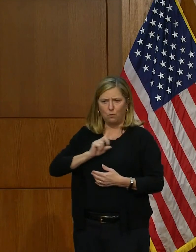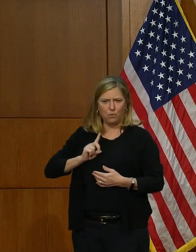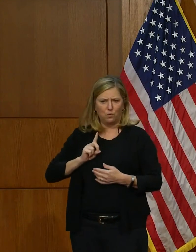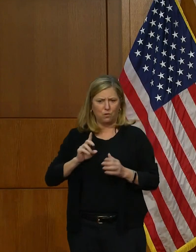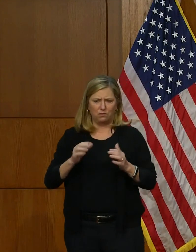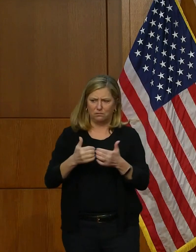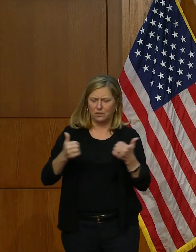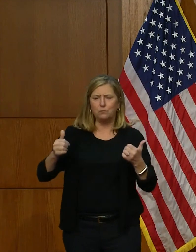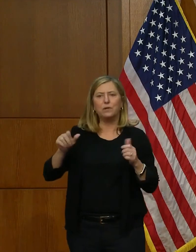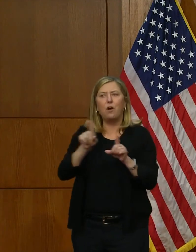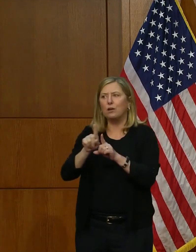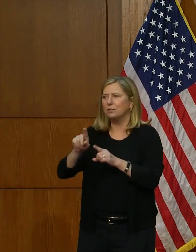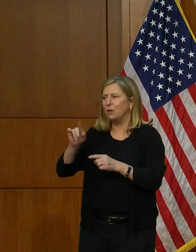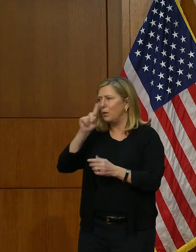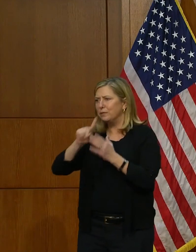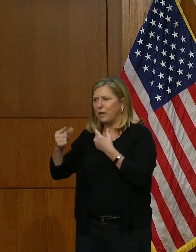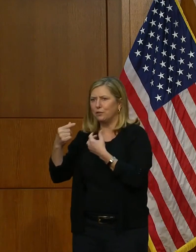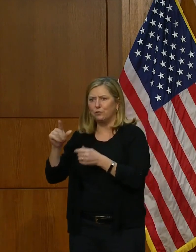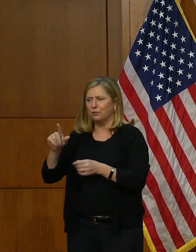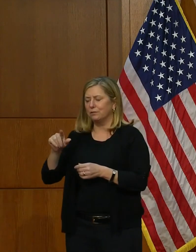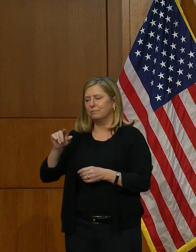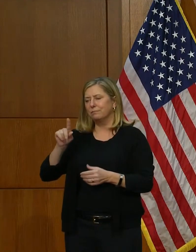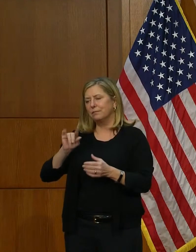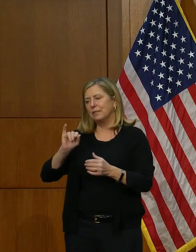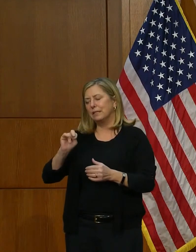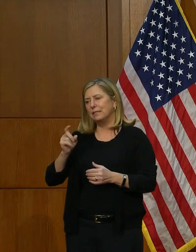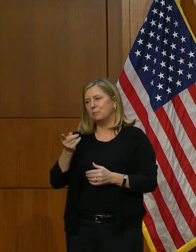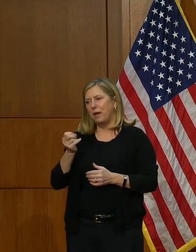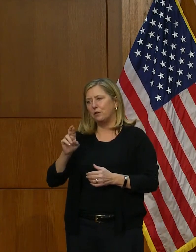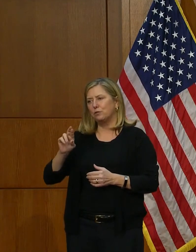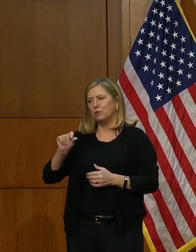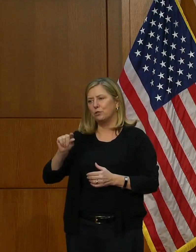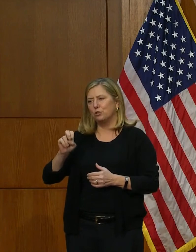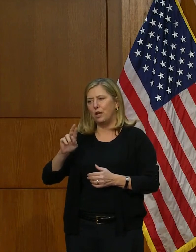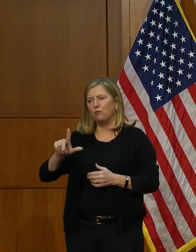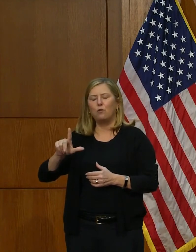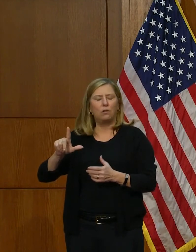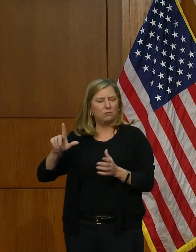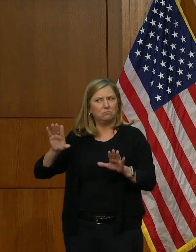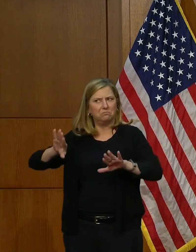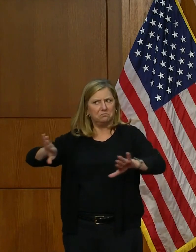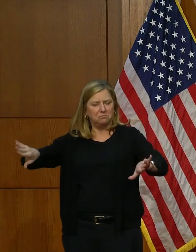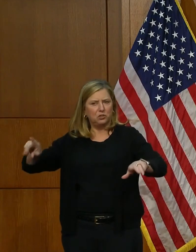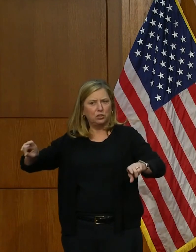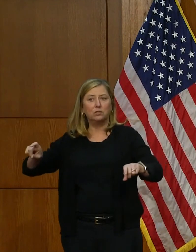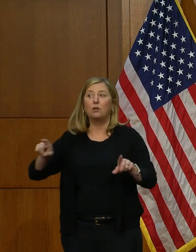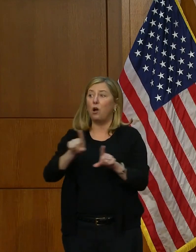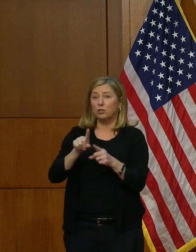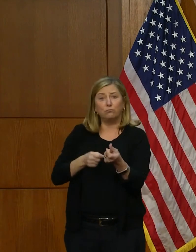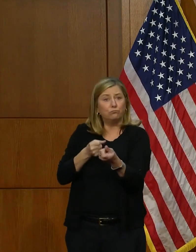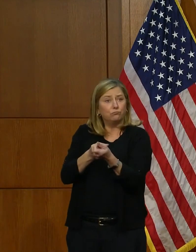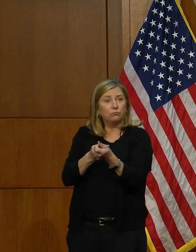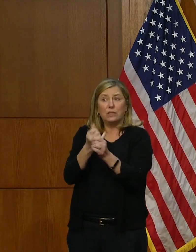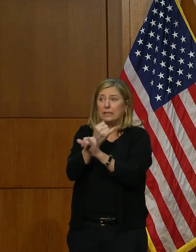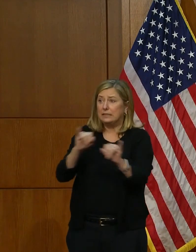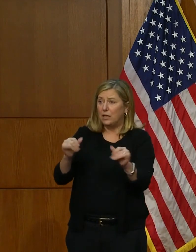INTEREST, CERTAINLY NOT IN THE PAROLE BOARD'S ALL THEY ARE THE OFFICE OF INSPECTOR GENERAL ON